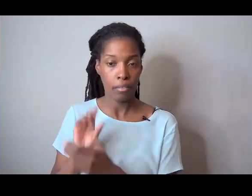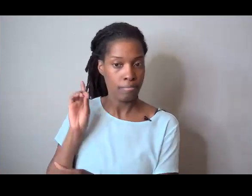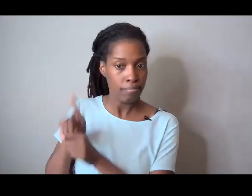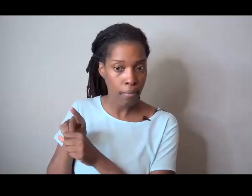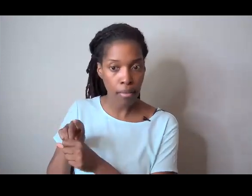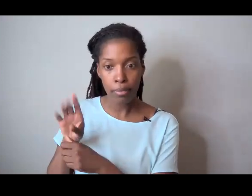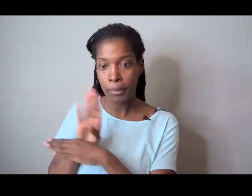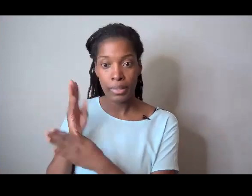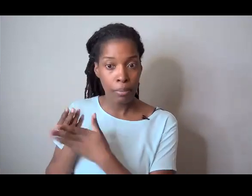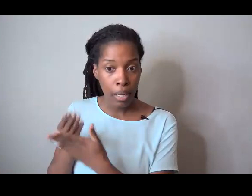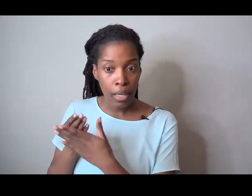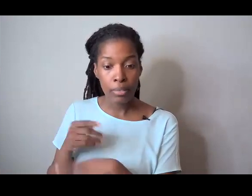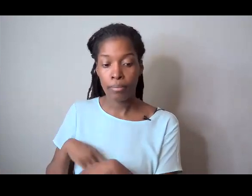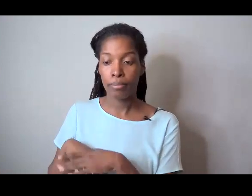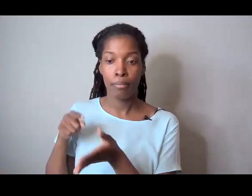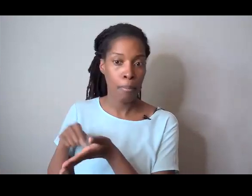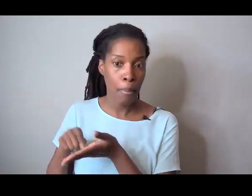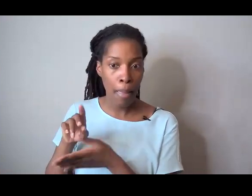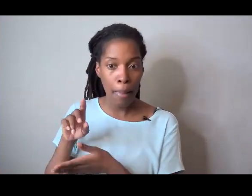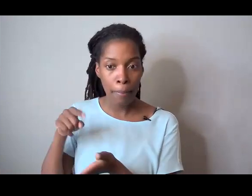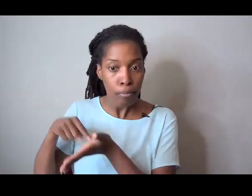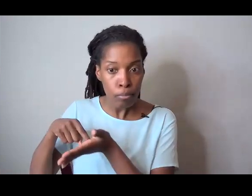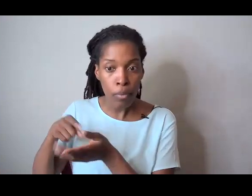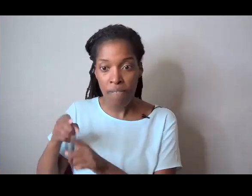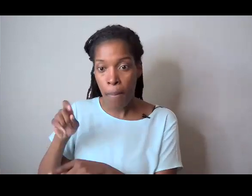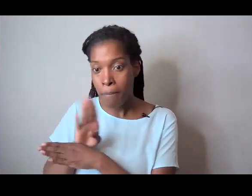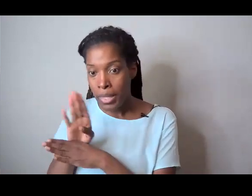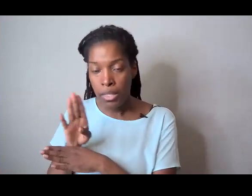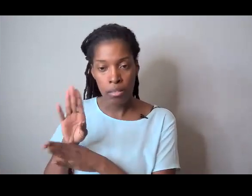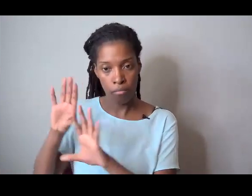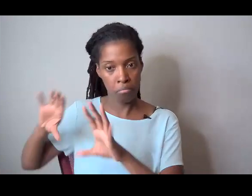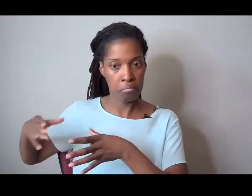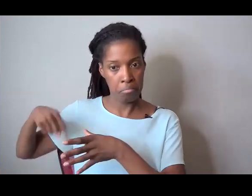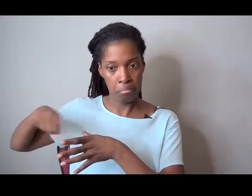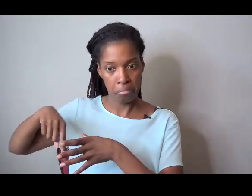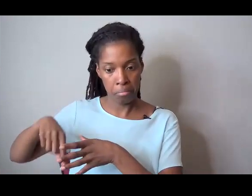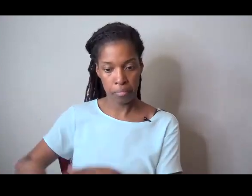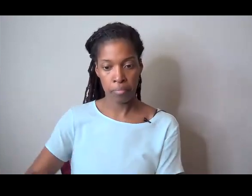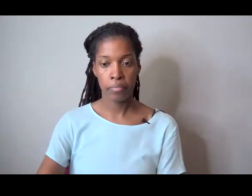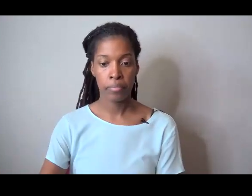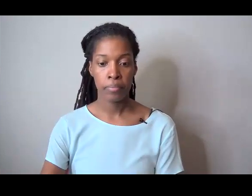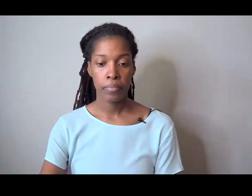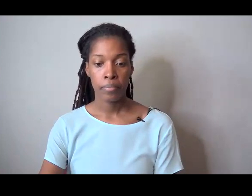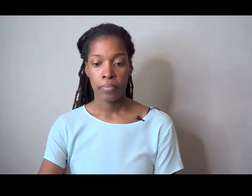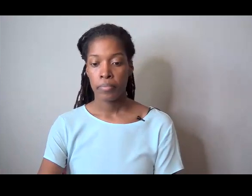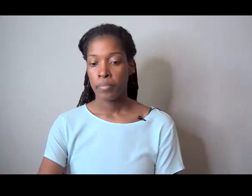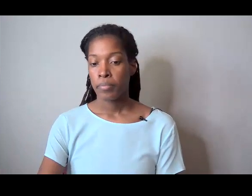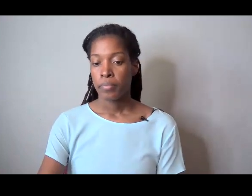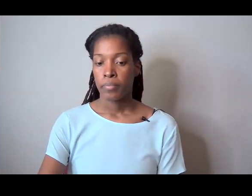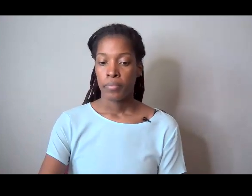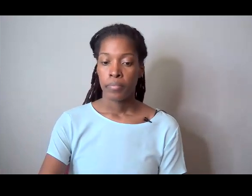and you pay your business expenses out of it. And so that business bank account is eventually going